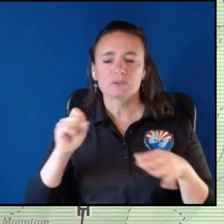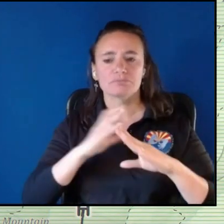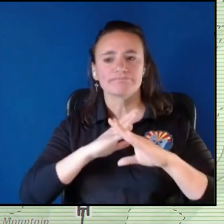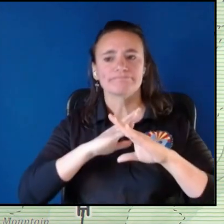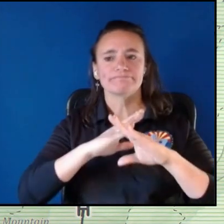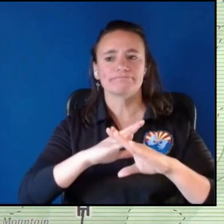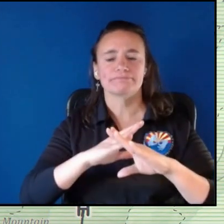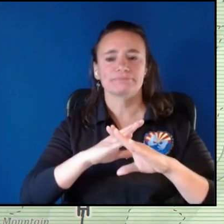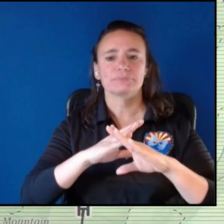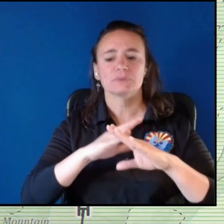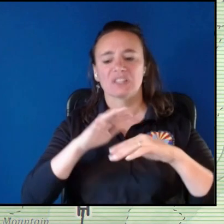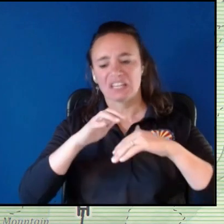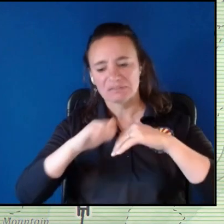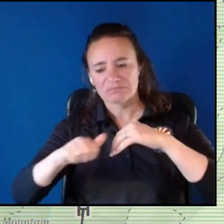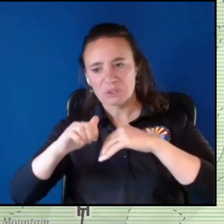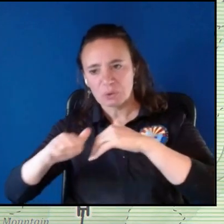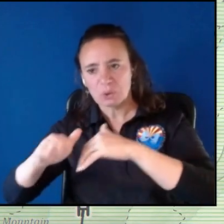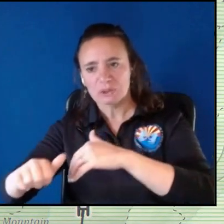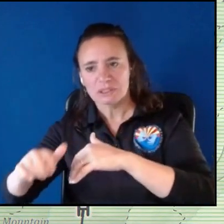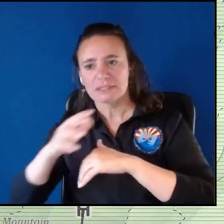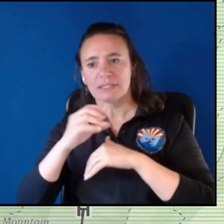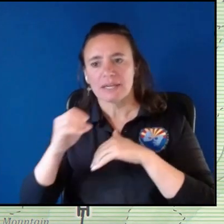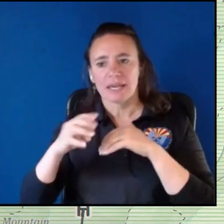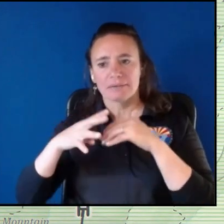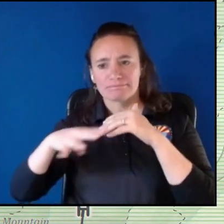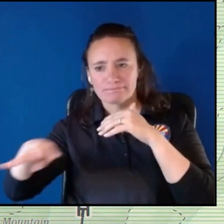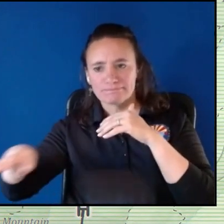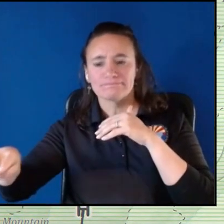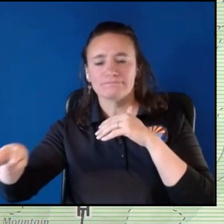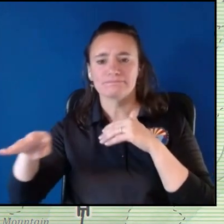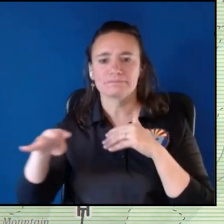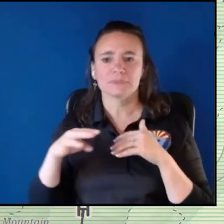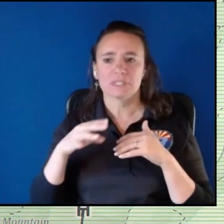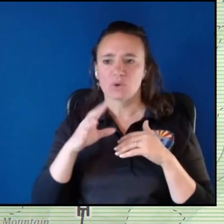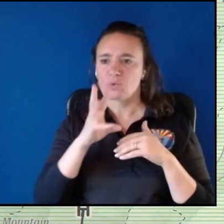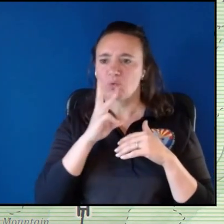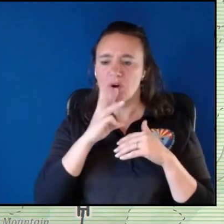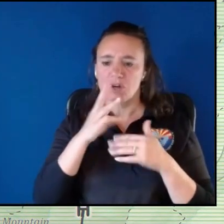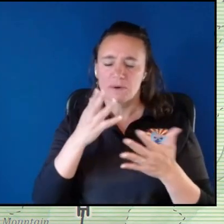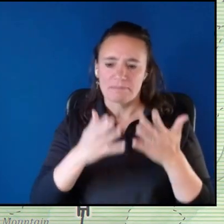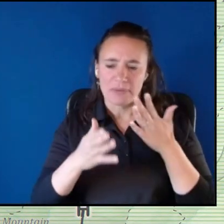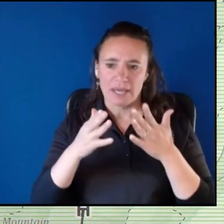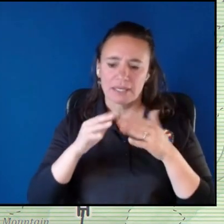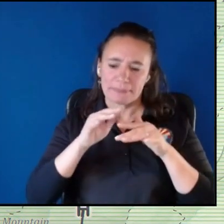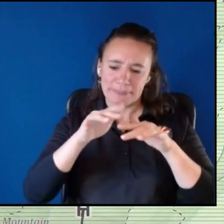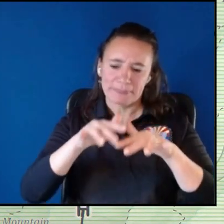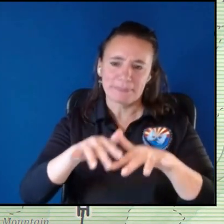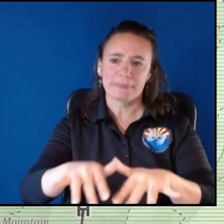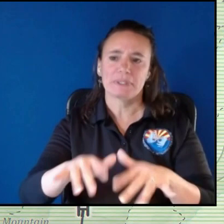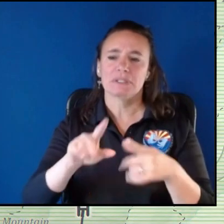and runoff as the water may start touching those exposed dirt areas from the suppression actions. So that work is continuing there.